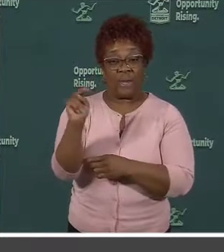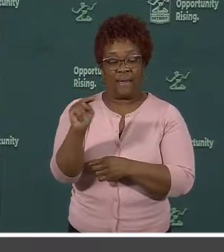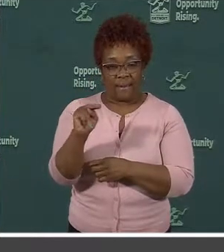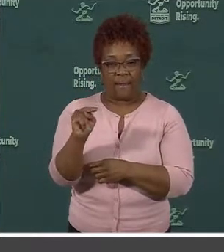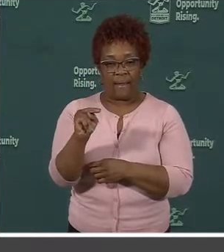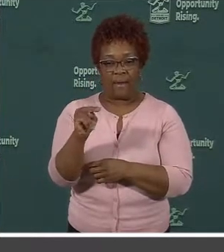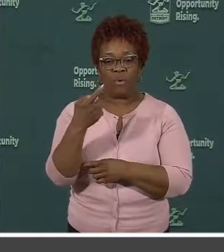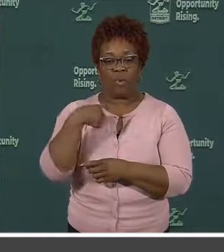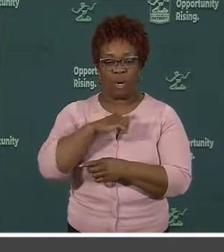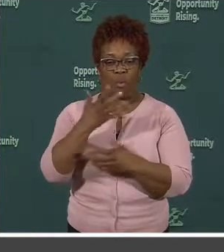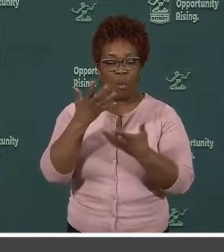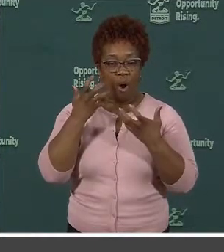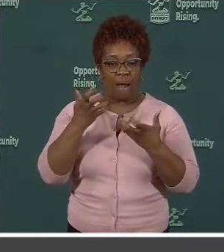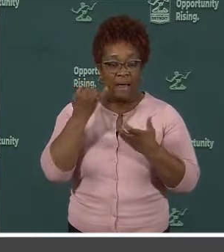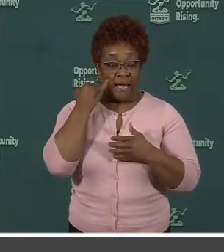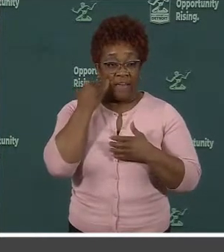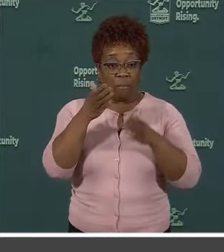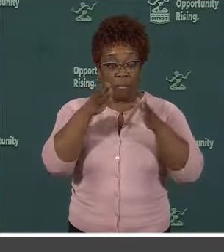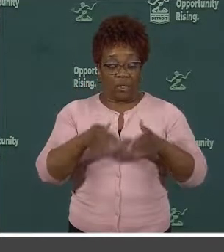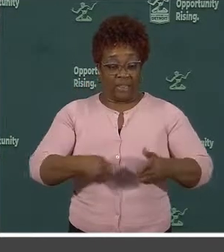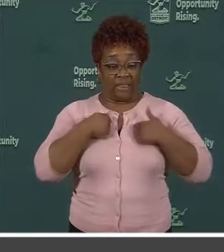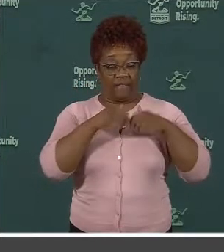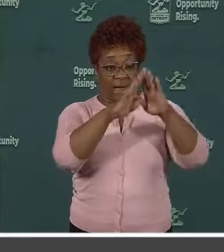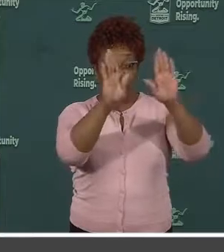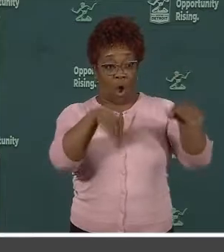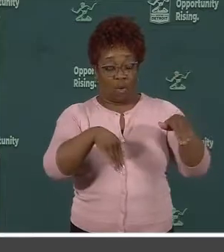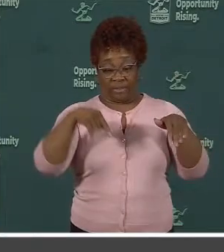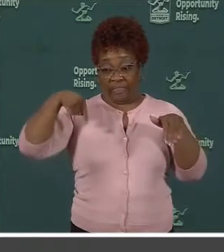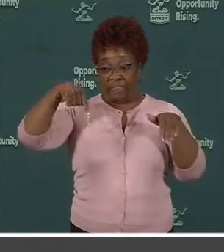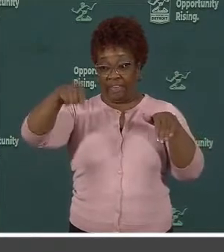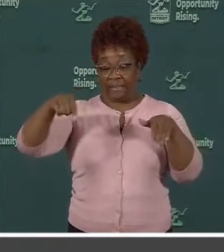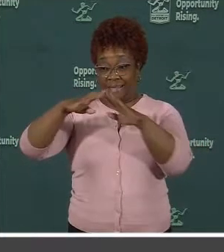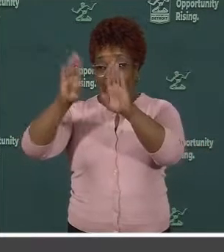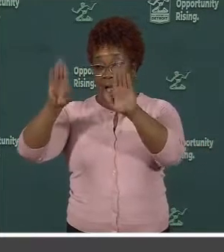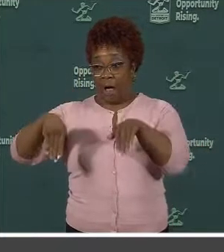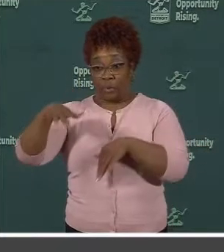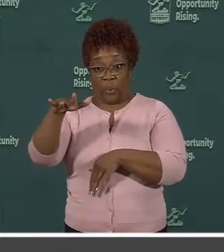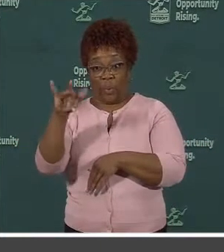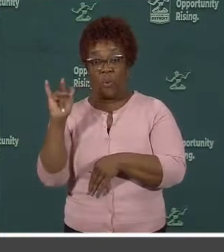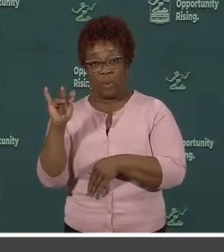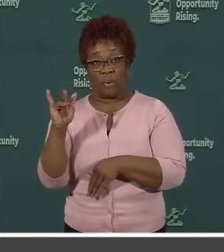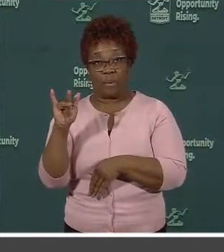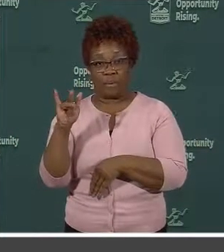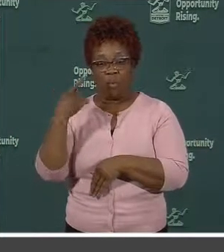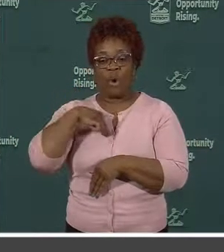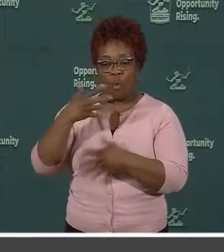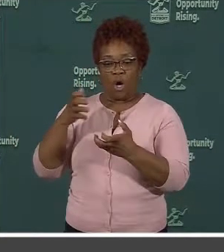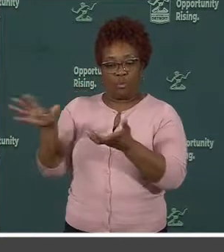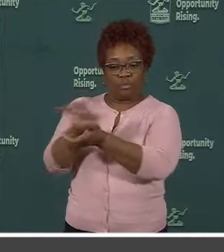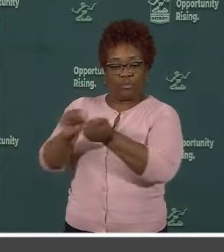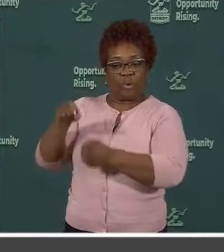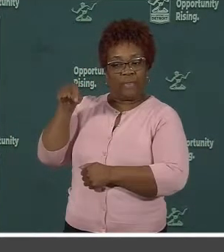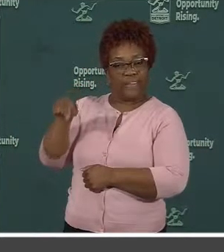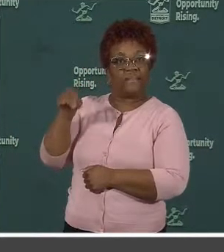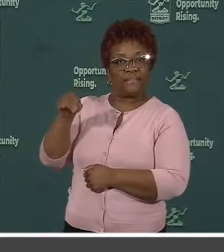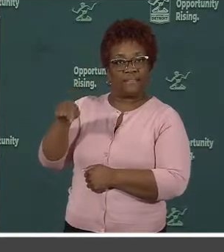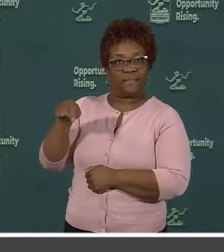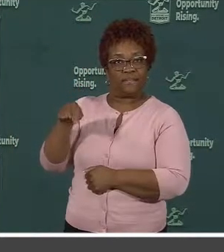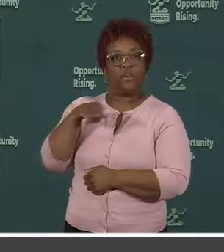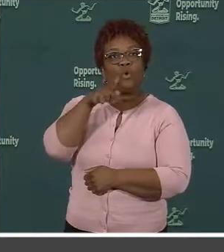BLOCK AND IF YOU'RE IN A HOUSE AND THERE'S AN ABANDONED HOUSE NEXT TO YOU THAT'S OUR PRIORITY TO TAKE DOWN SO THAT YOU CAN GO TO SLEEP AT NIGHT NOT WORRYING